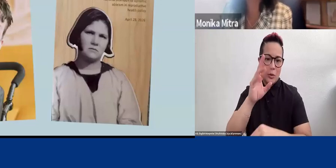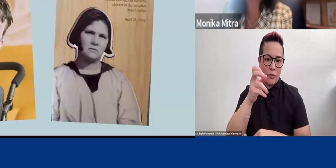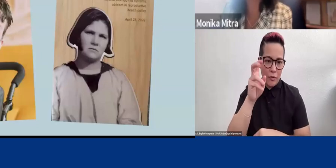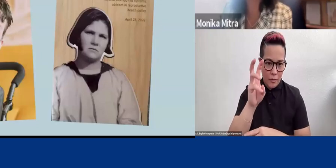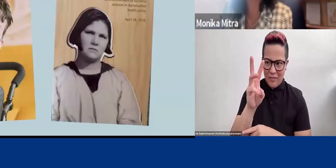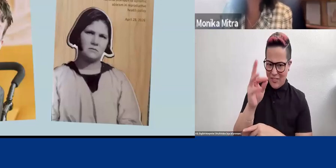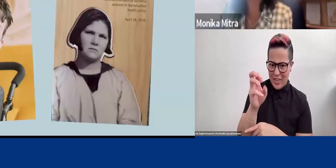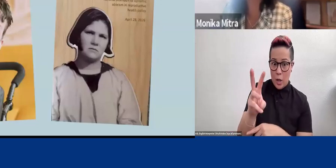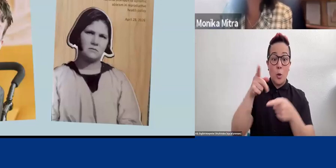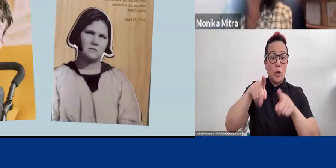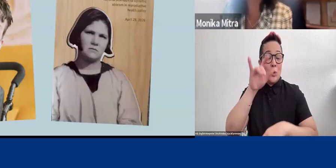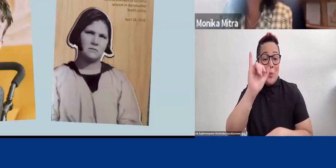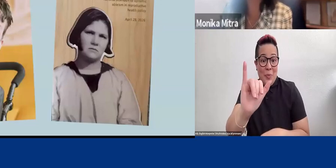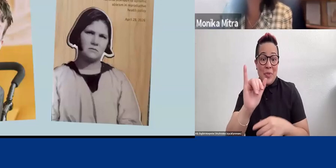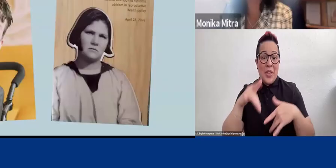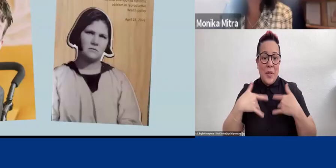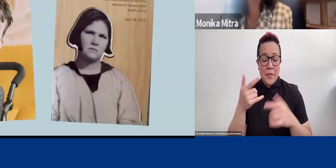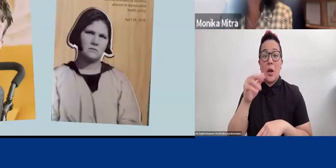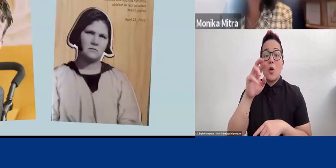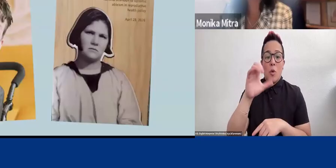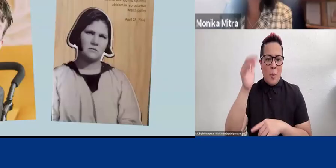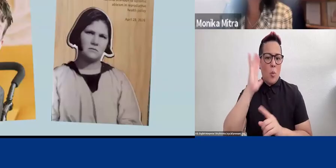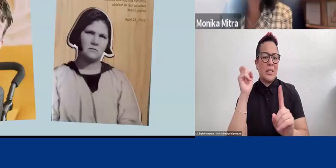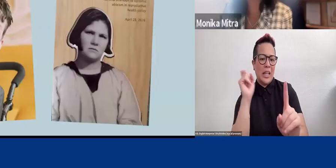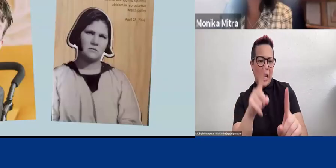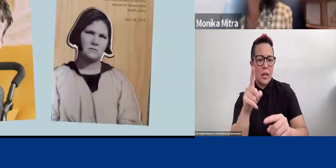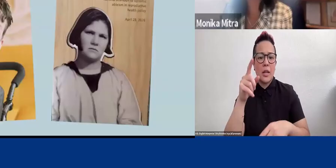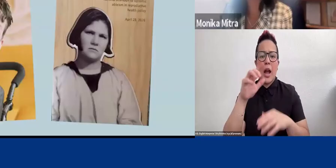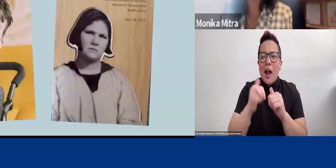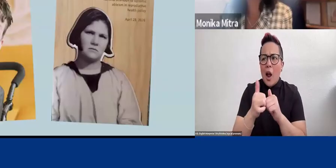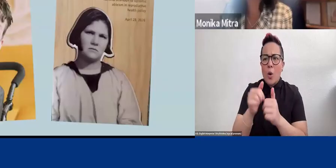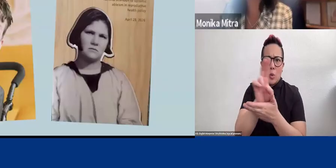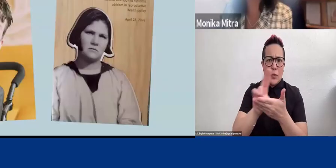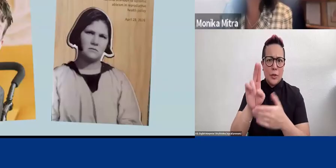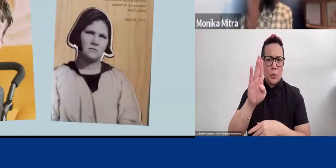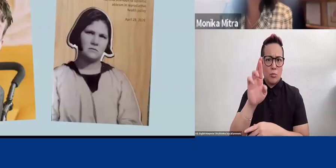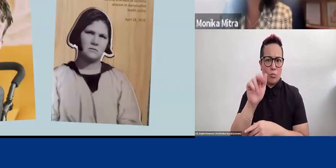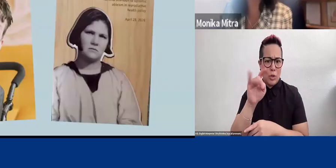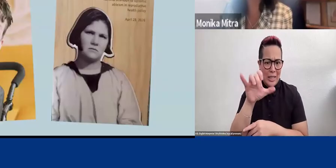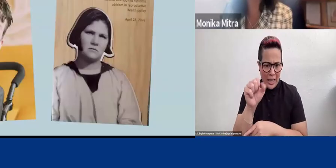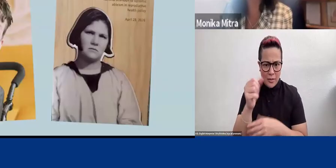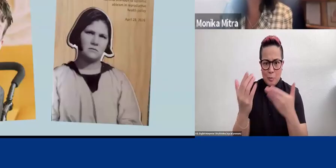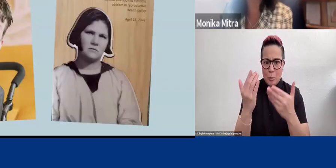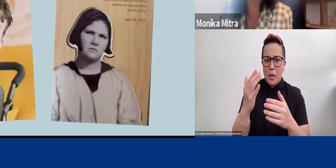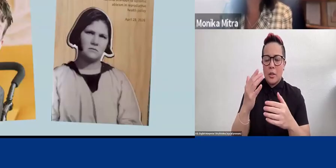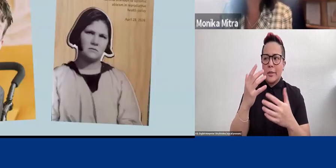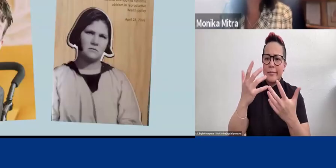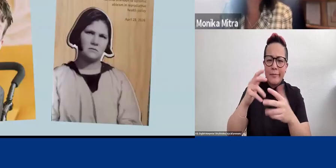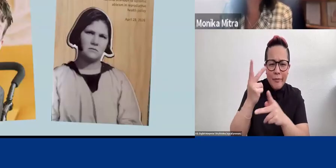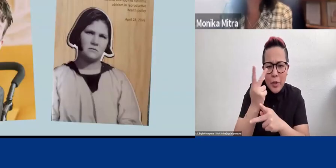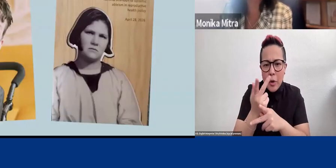of Justice Louis Brandeis, after whom Brandeis University, home to the Lurie Institute, is named.